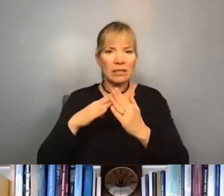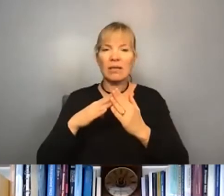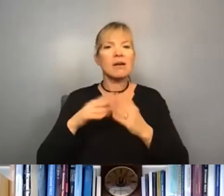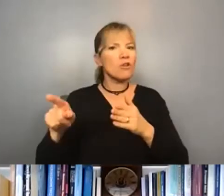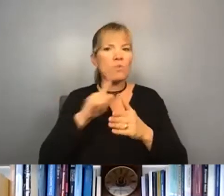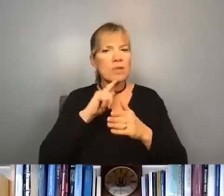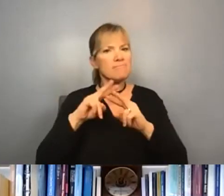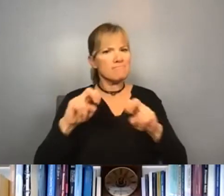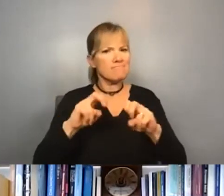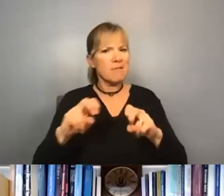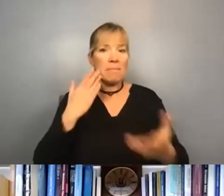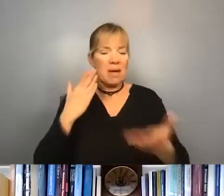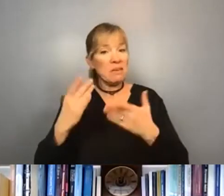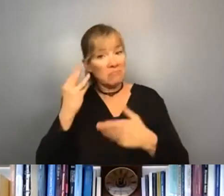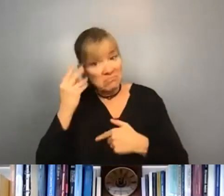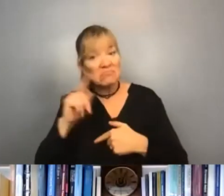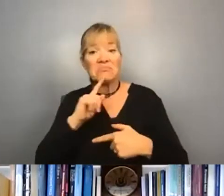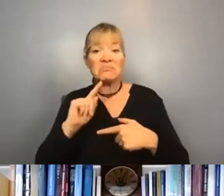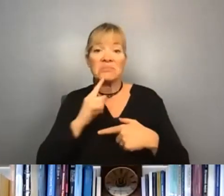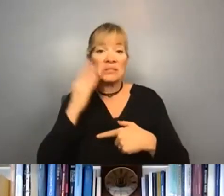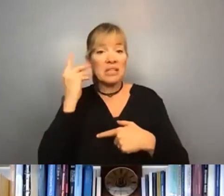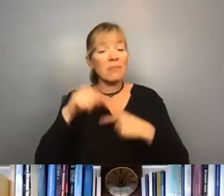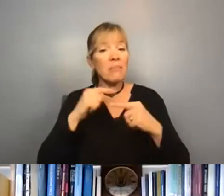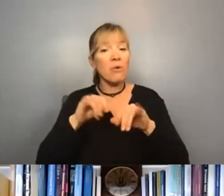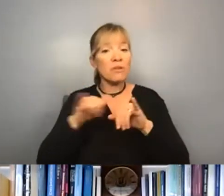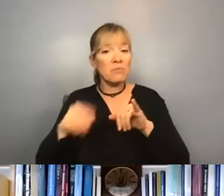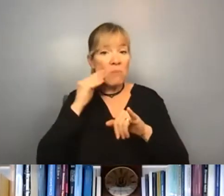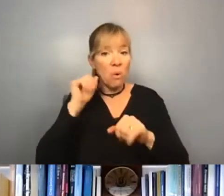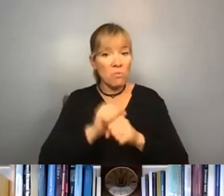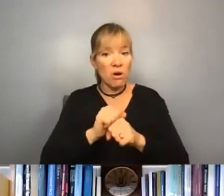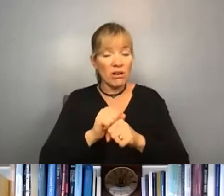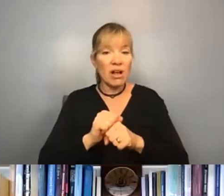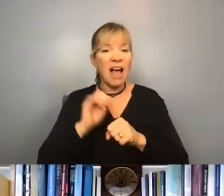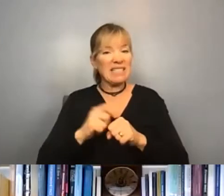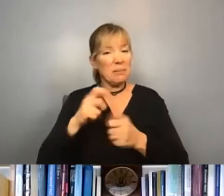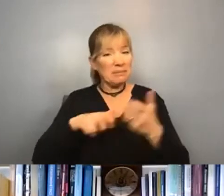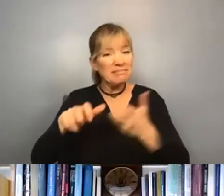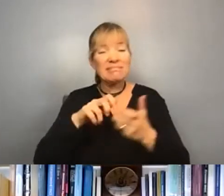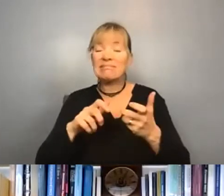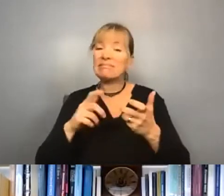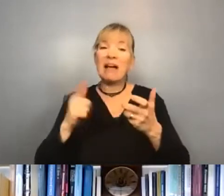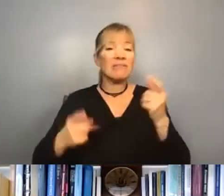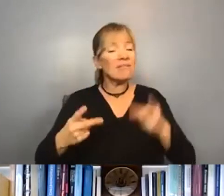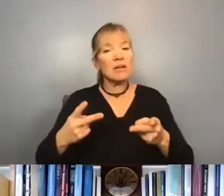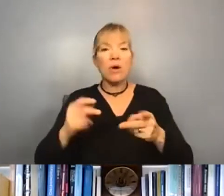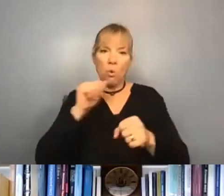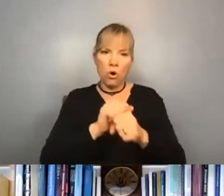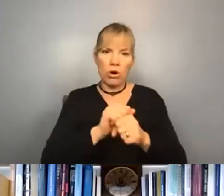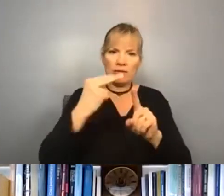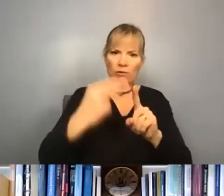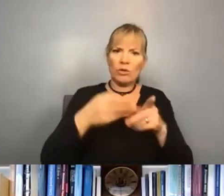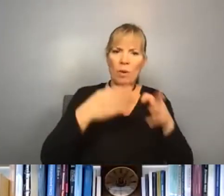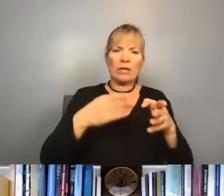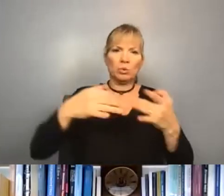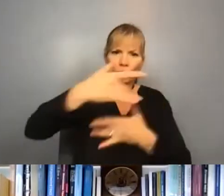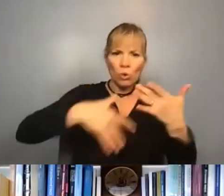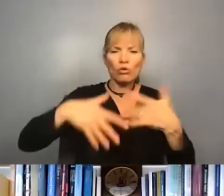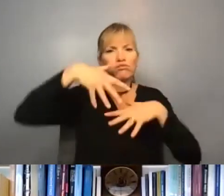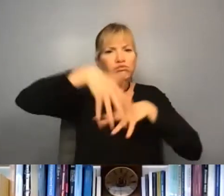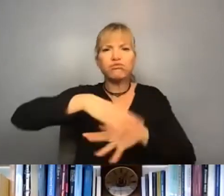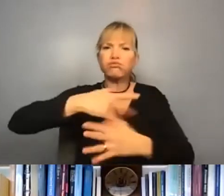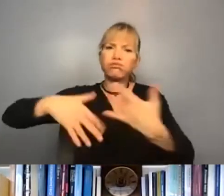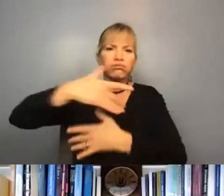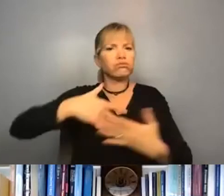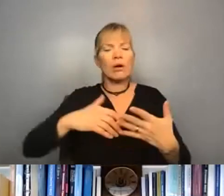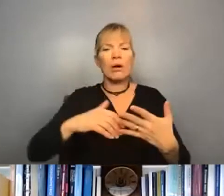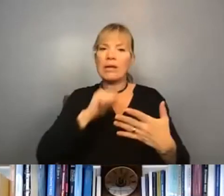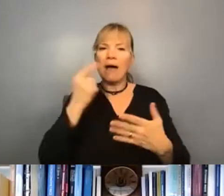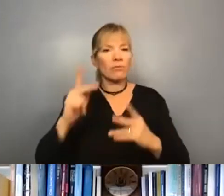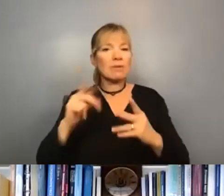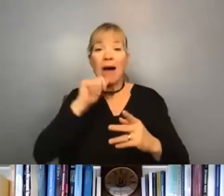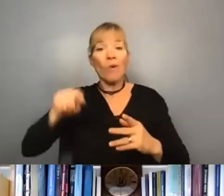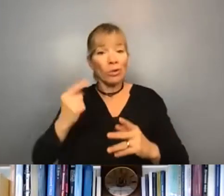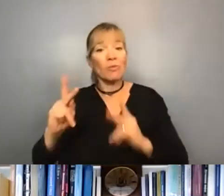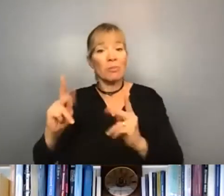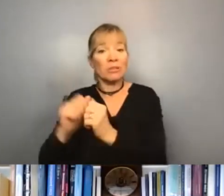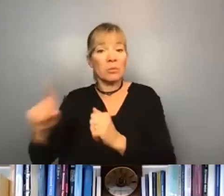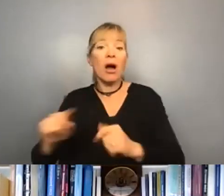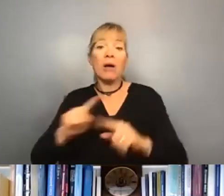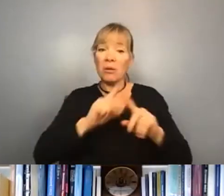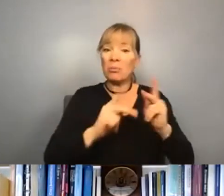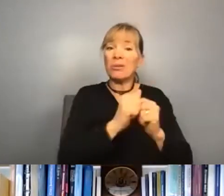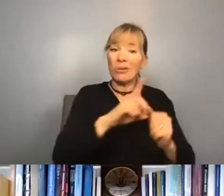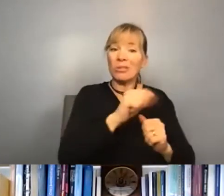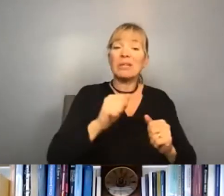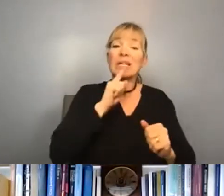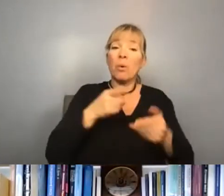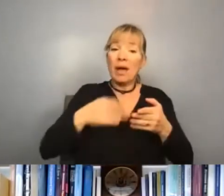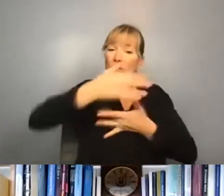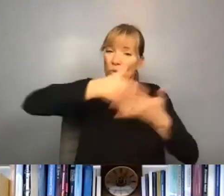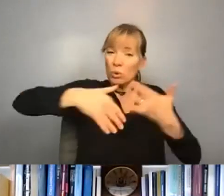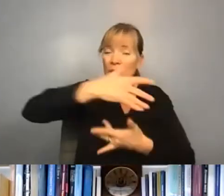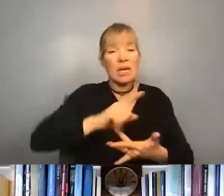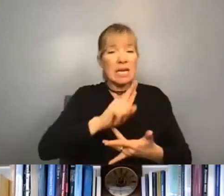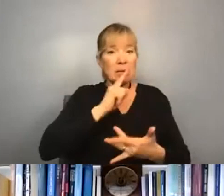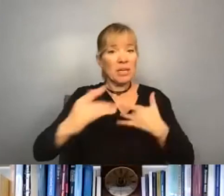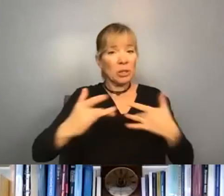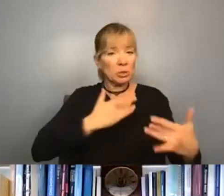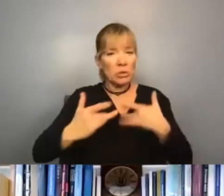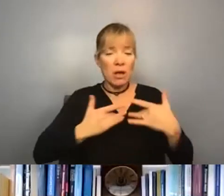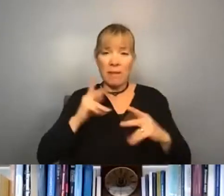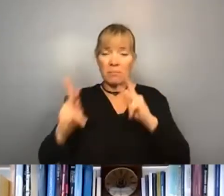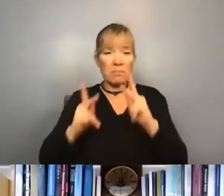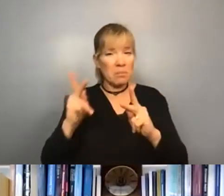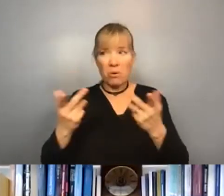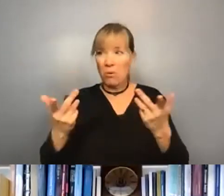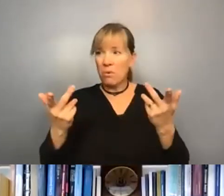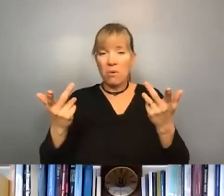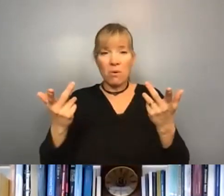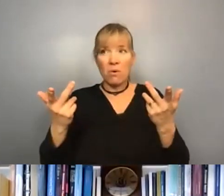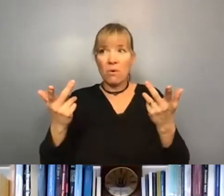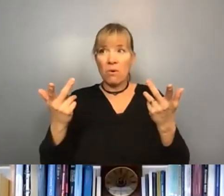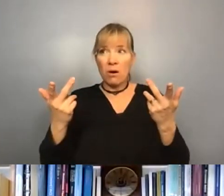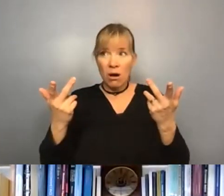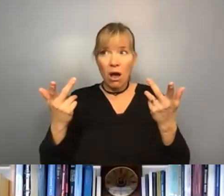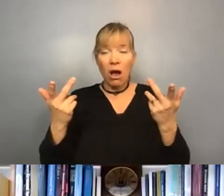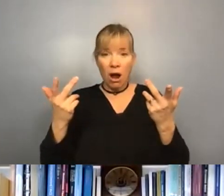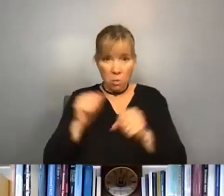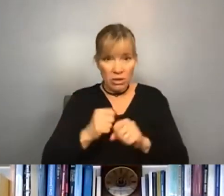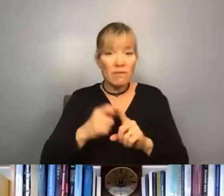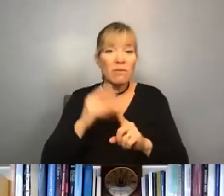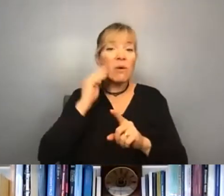cities are really looking towards remote work. And I think that that comes to a mixed bag. That work is viewed as a way of social integration, not only for people with disabilities, but for people without disabilities. And it would be a concern that people are working